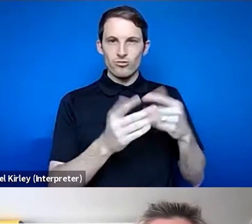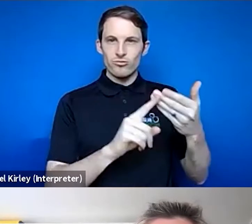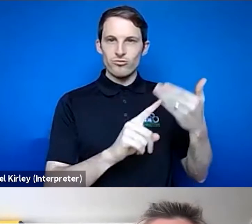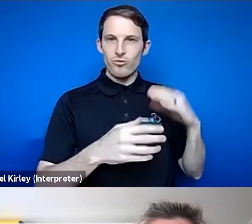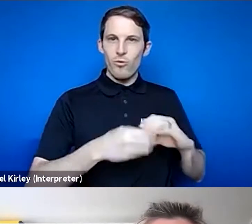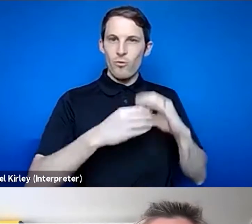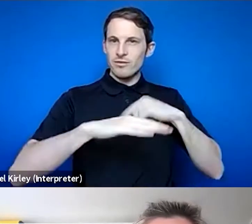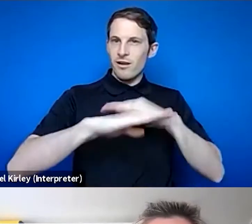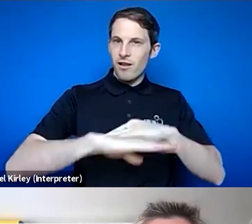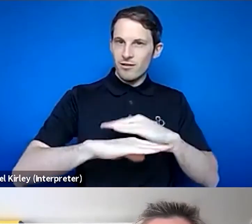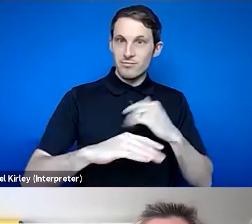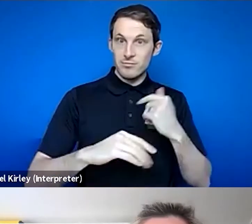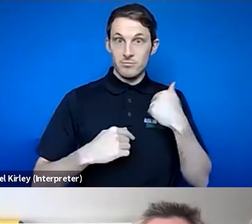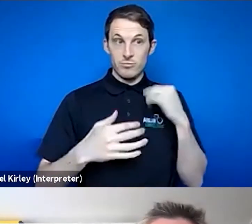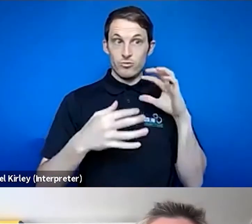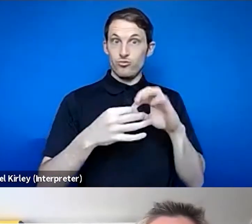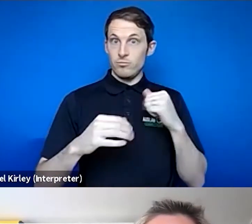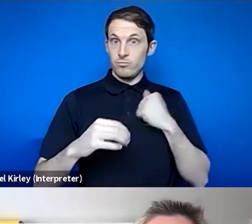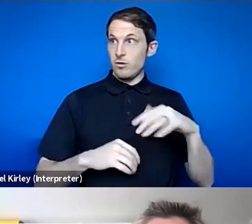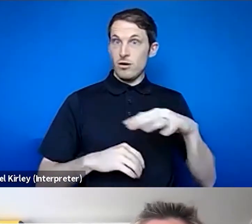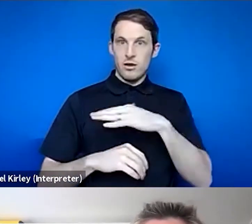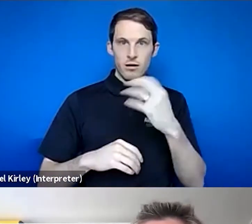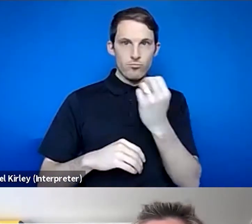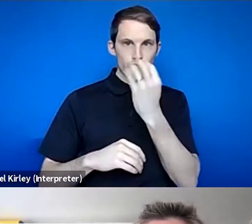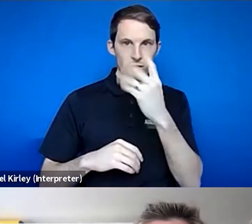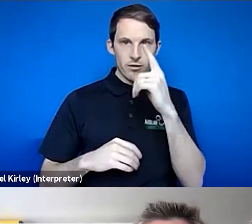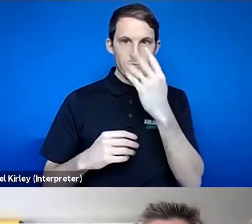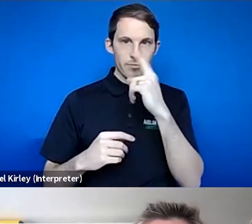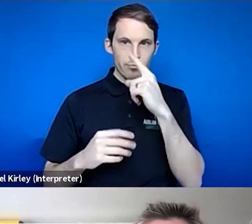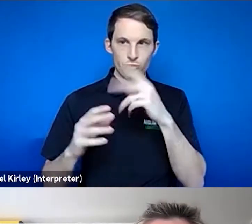owners of the land from which I'm joining you, the Boon Wurrung people of the Kulin